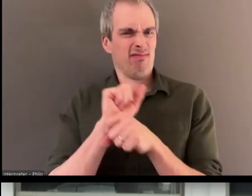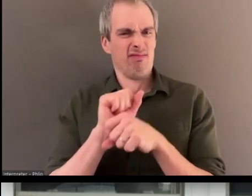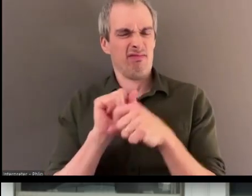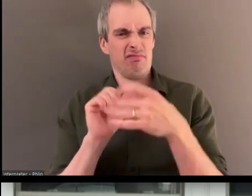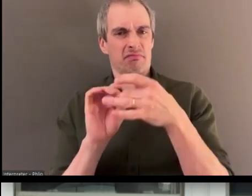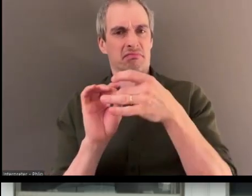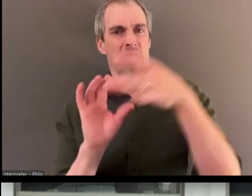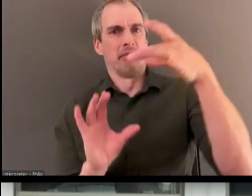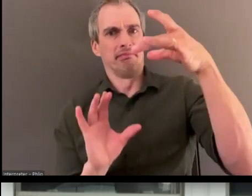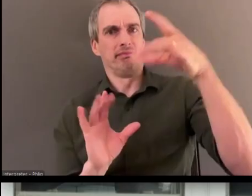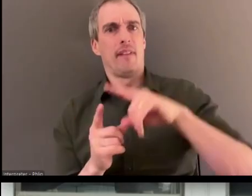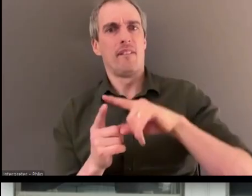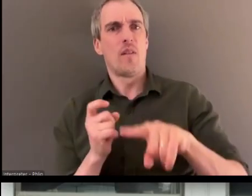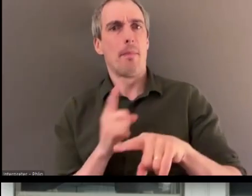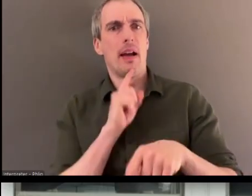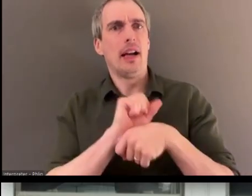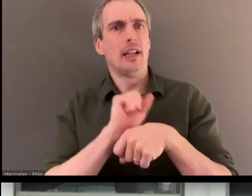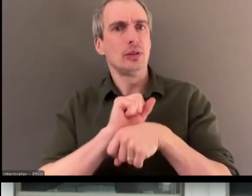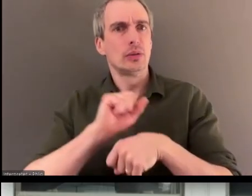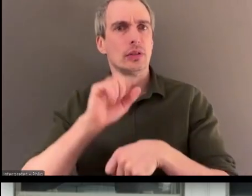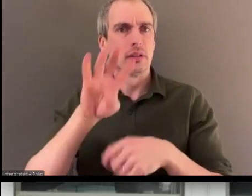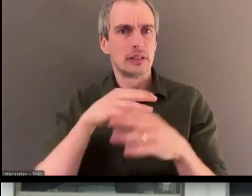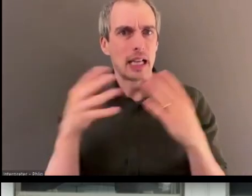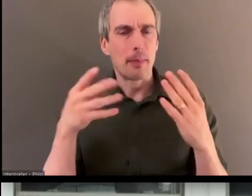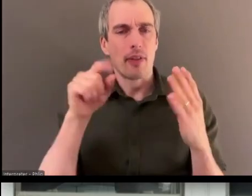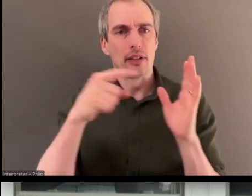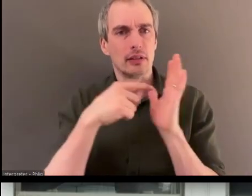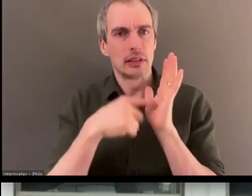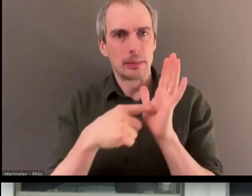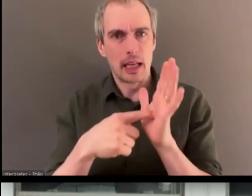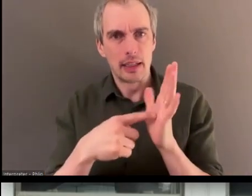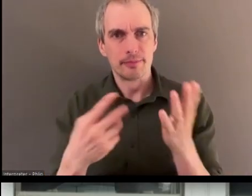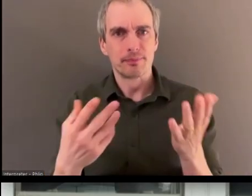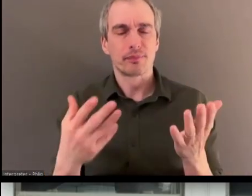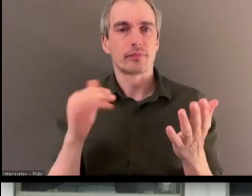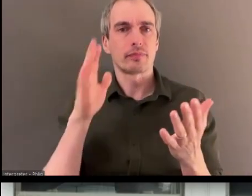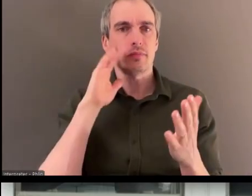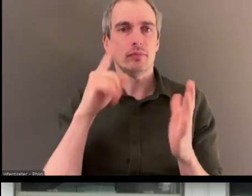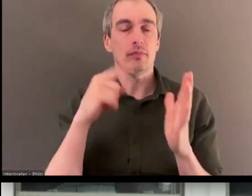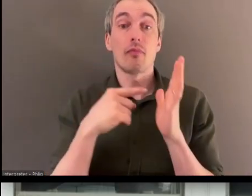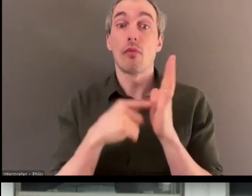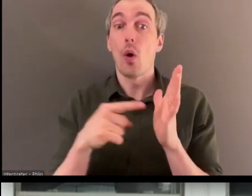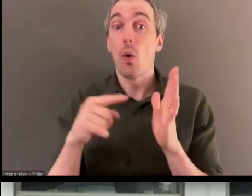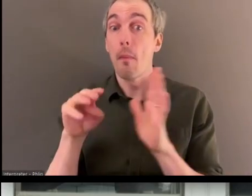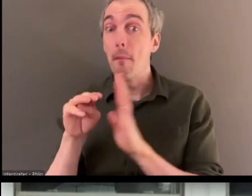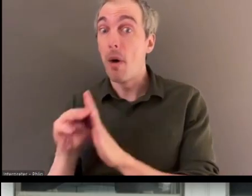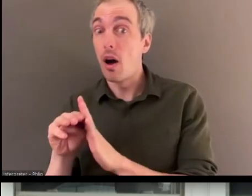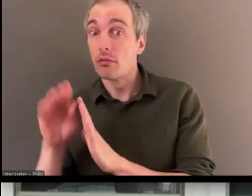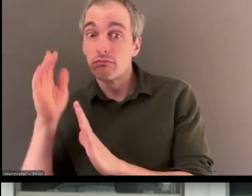So this is going to show the model's intelligence to be able to reconstruct what the intended output